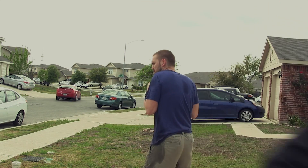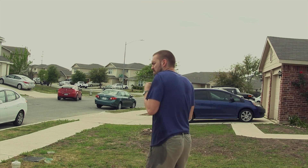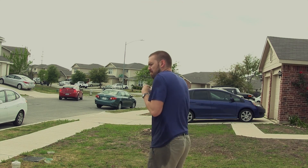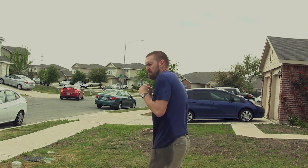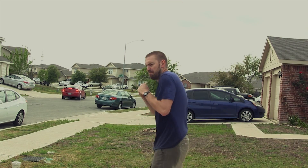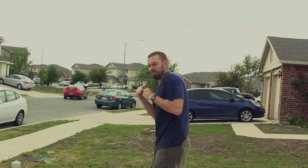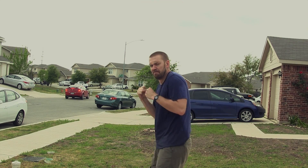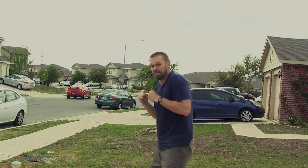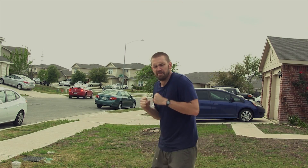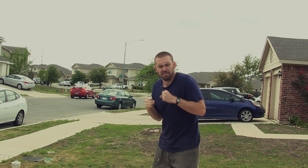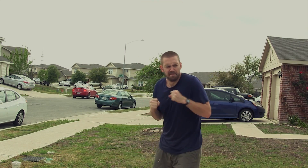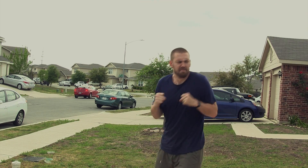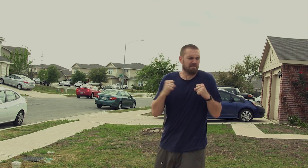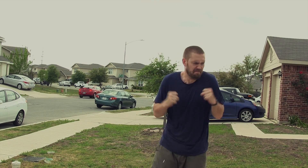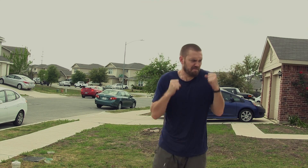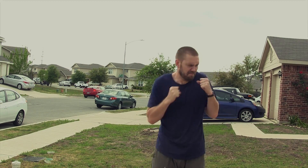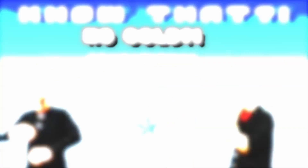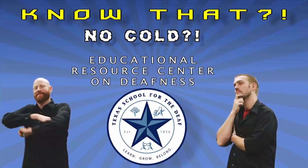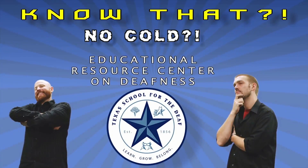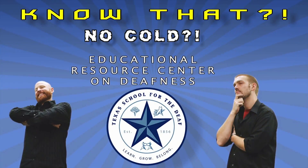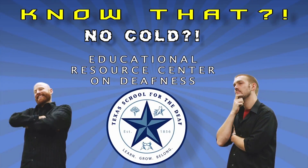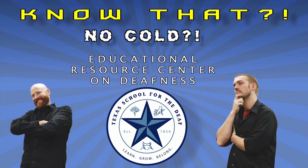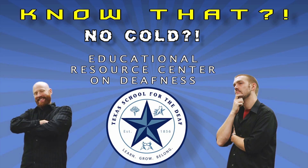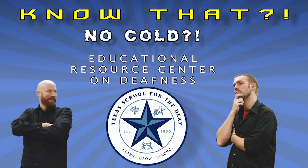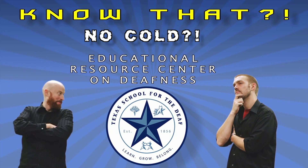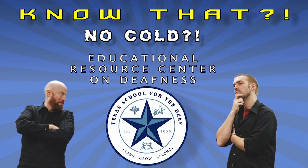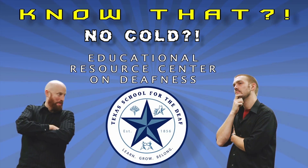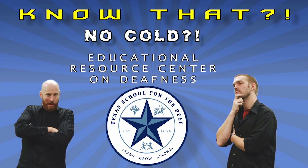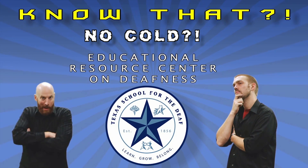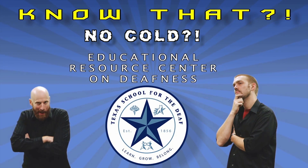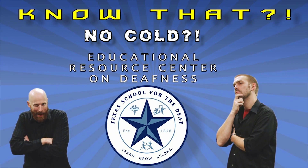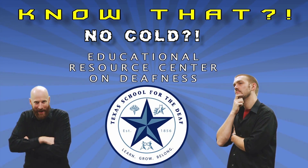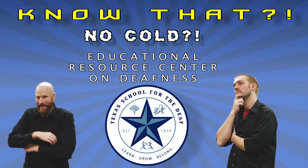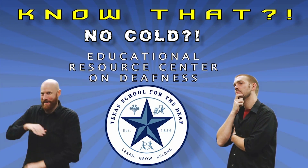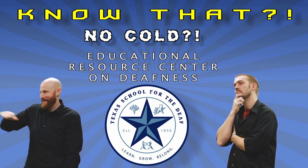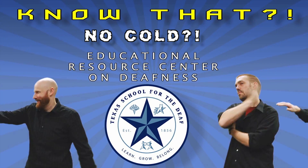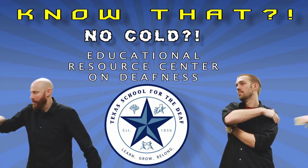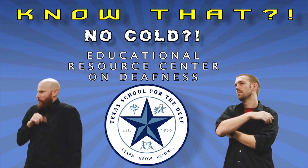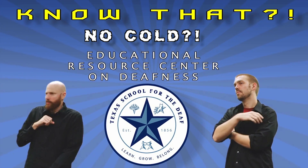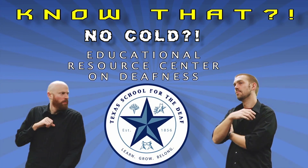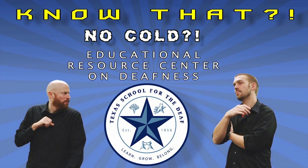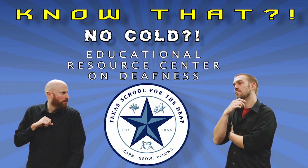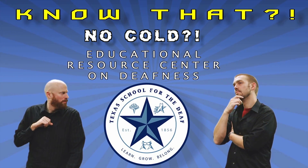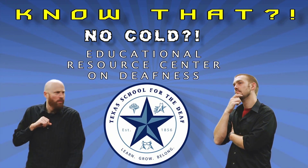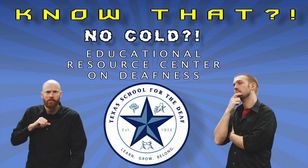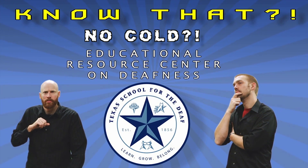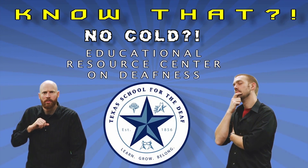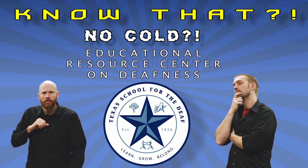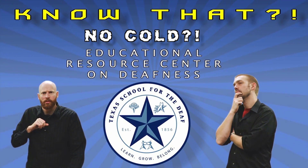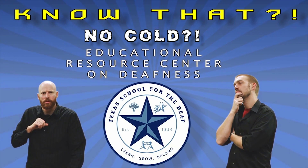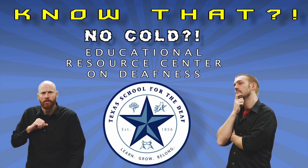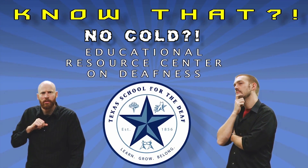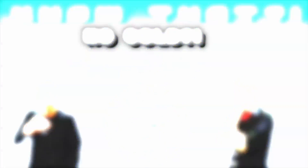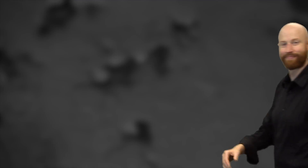How so? Come on, I'll explain.